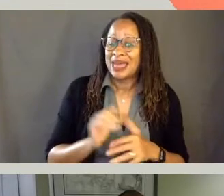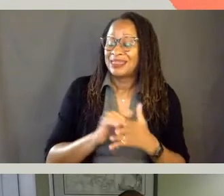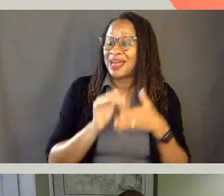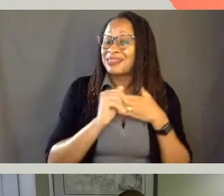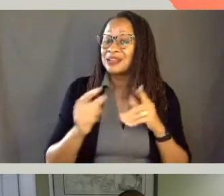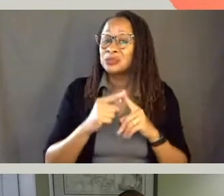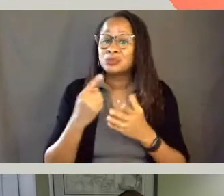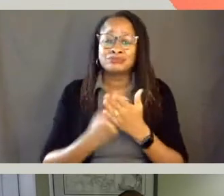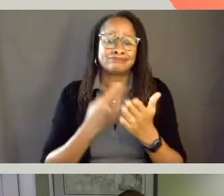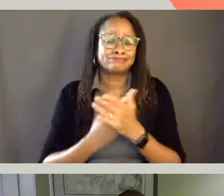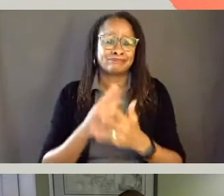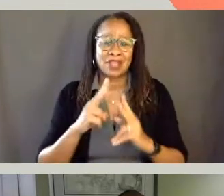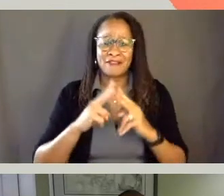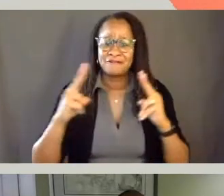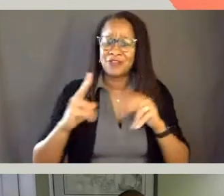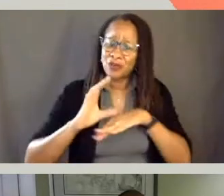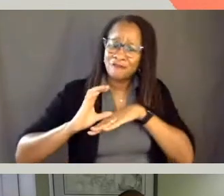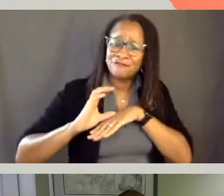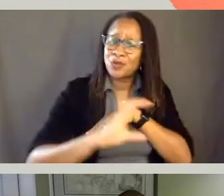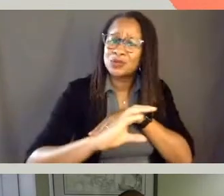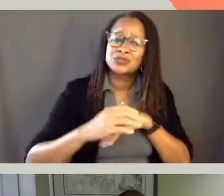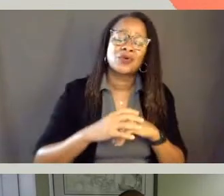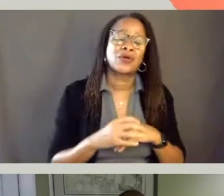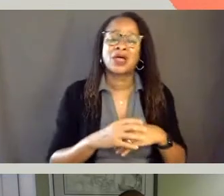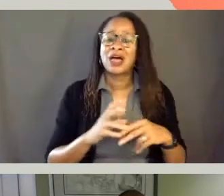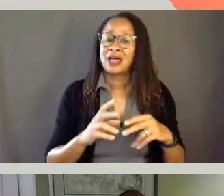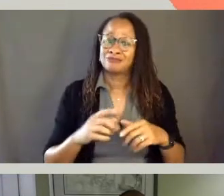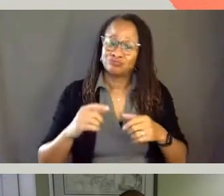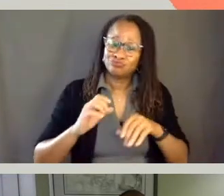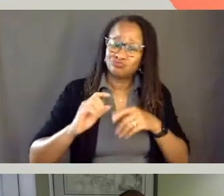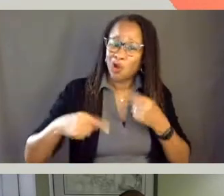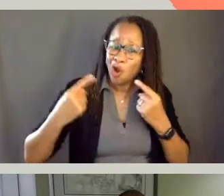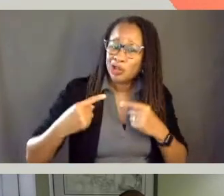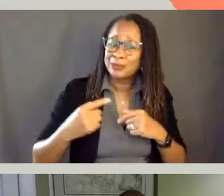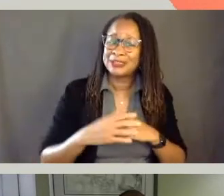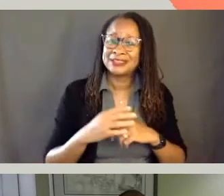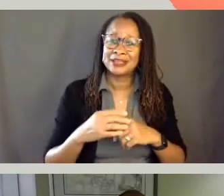You know, sometimes there were very forceful arguments made, there may have been a teir or two,